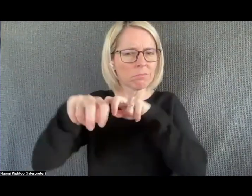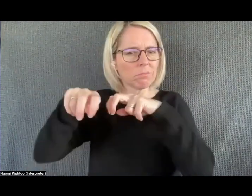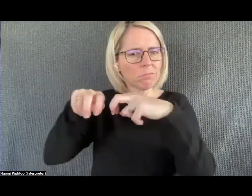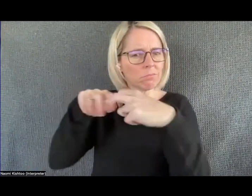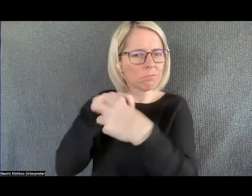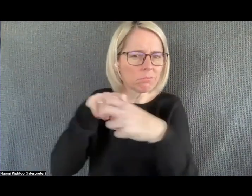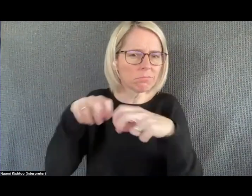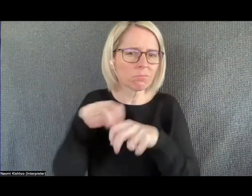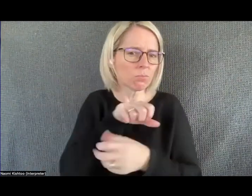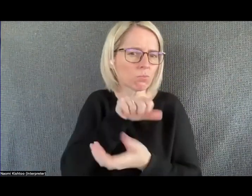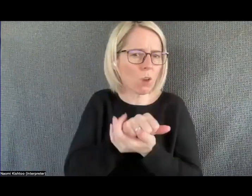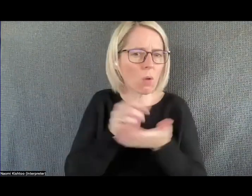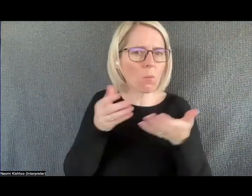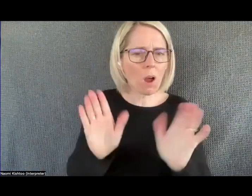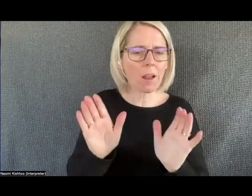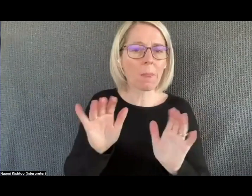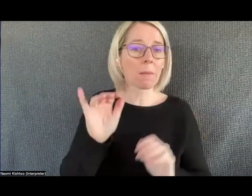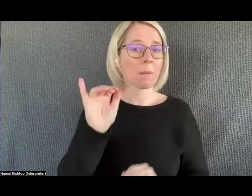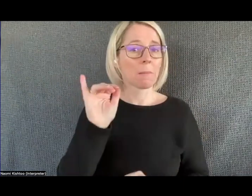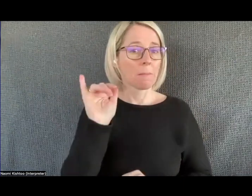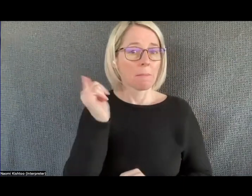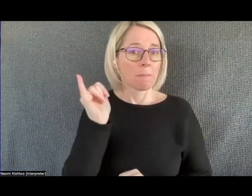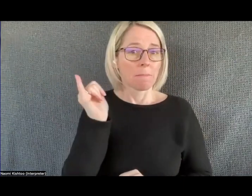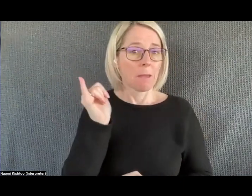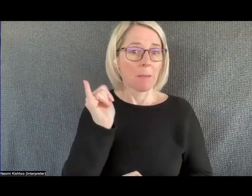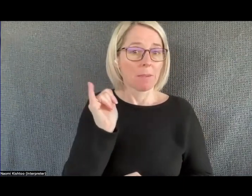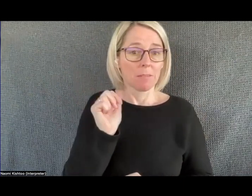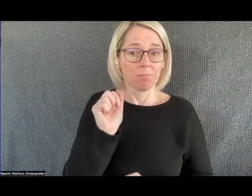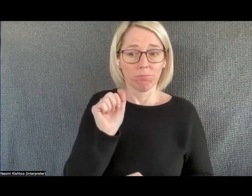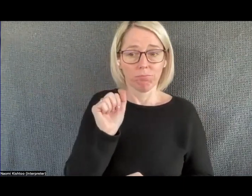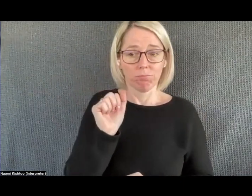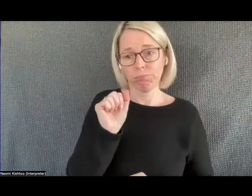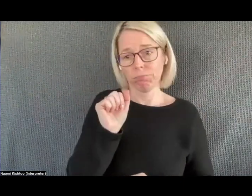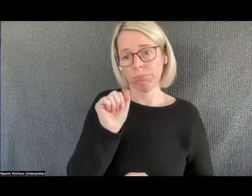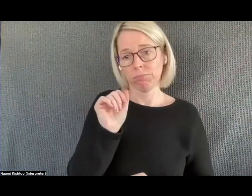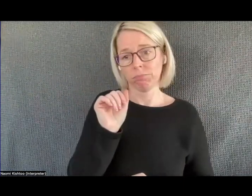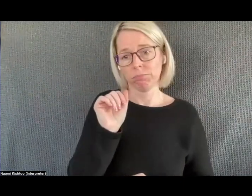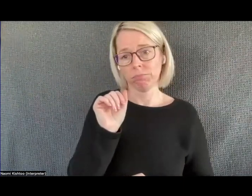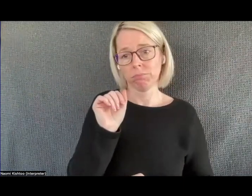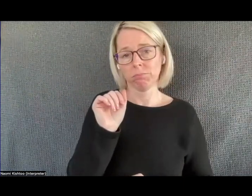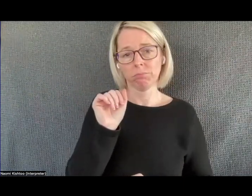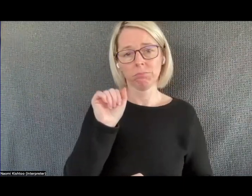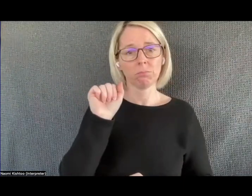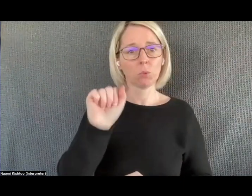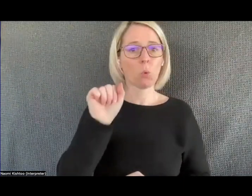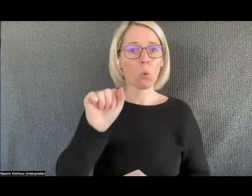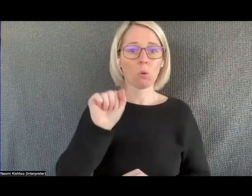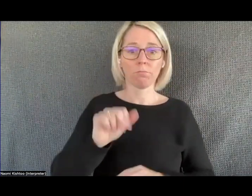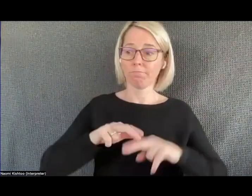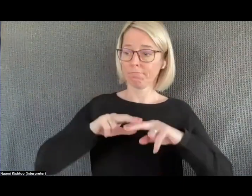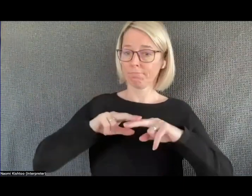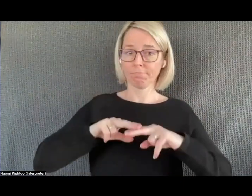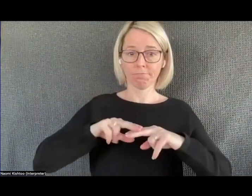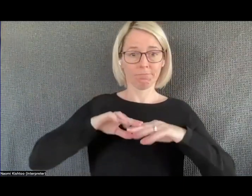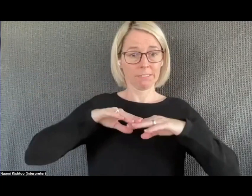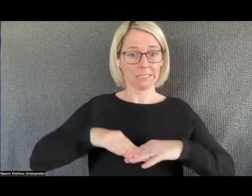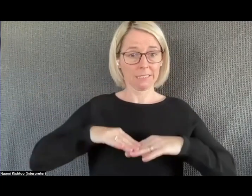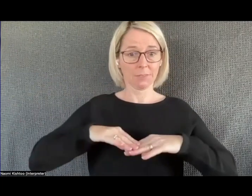you actually get out of postural seating position sometimes for a little bit of this, or there might